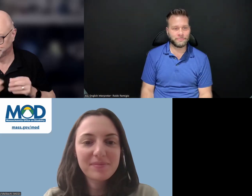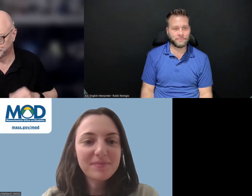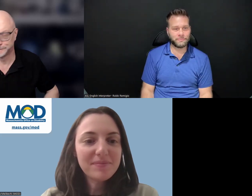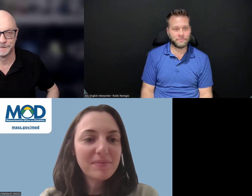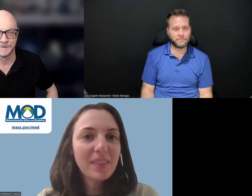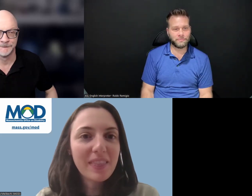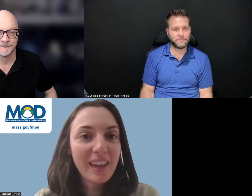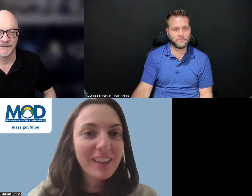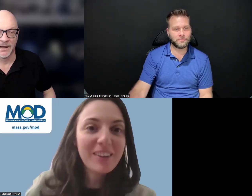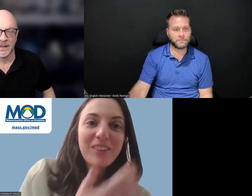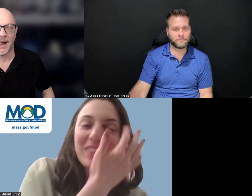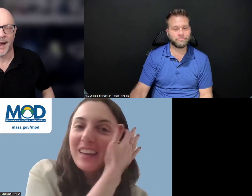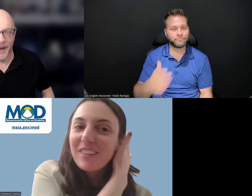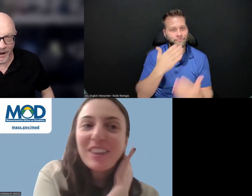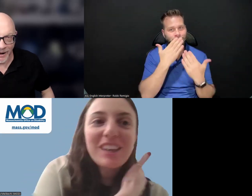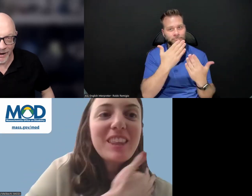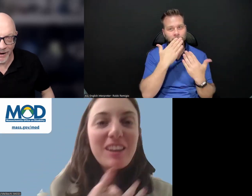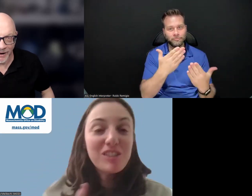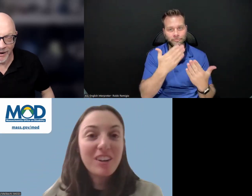questions and answers